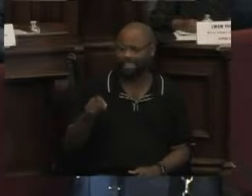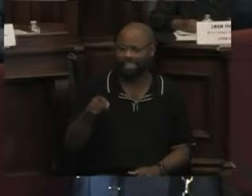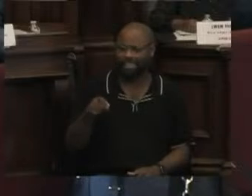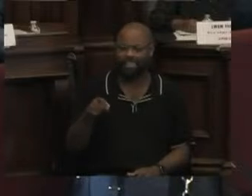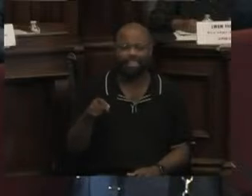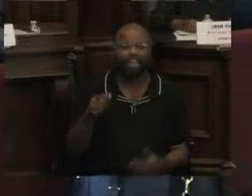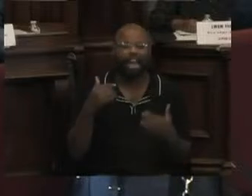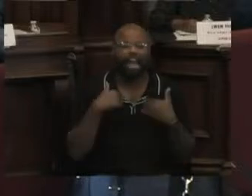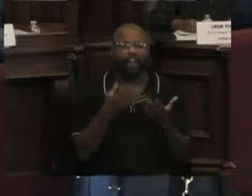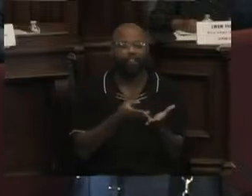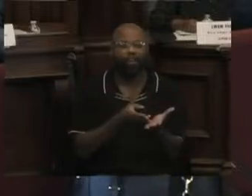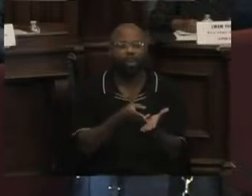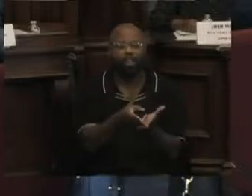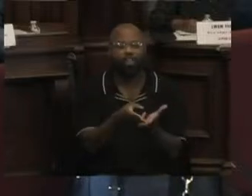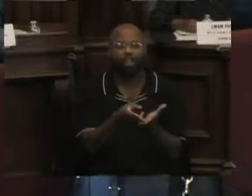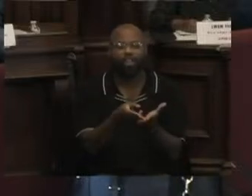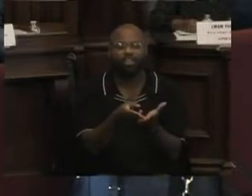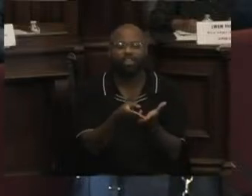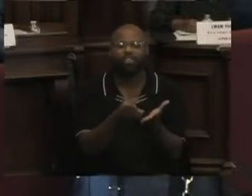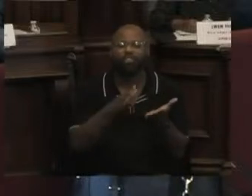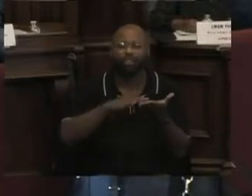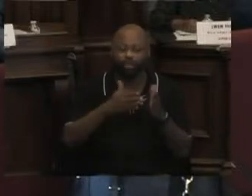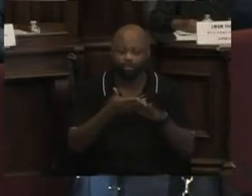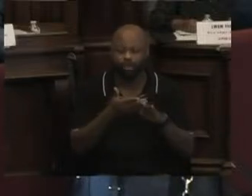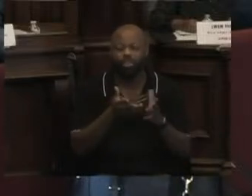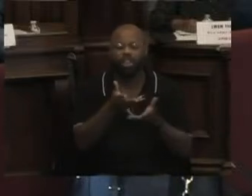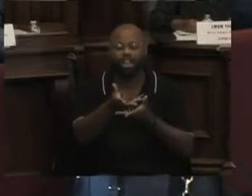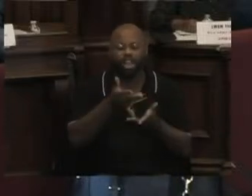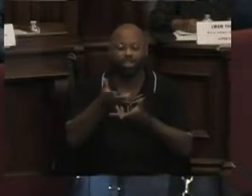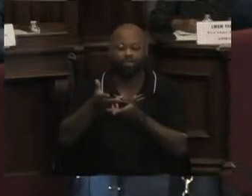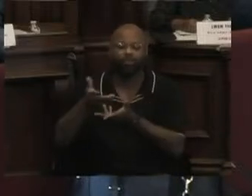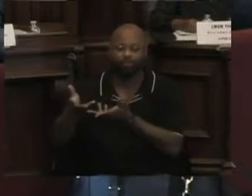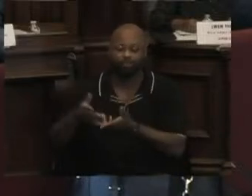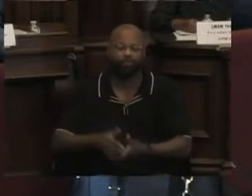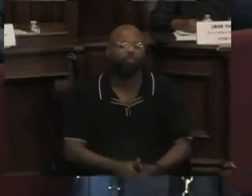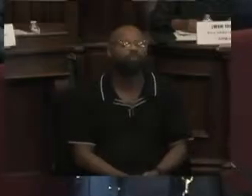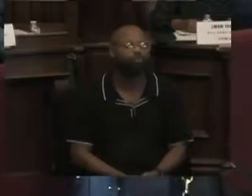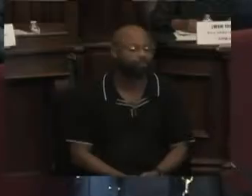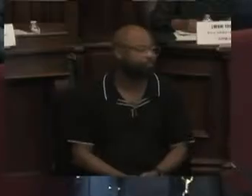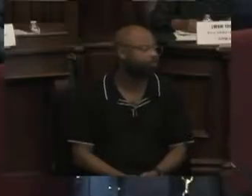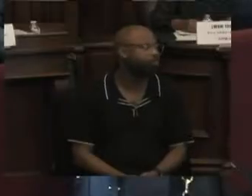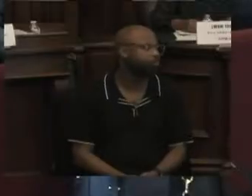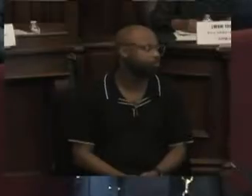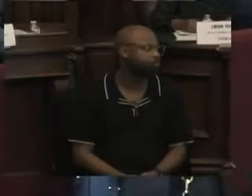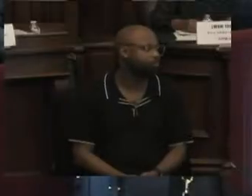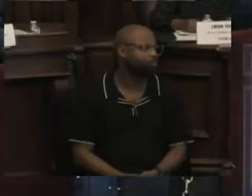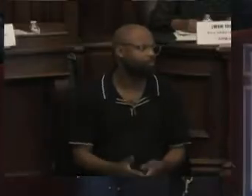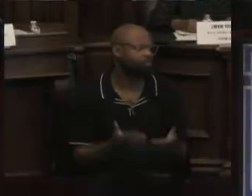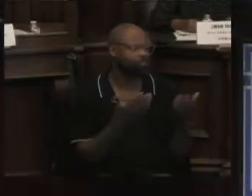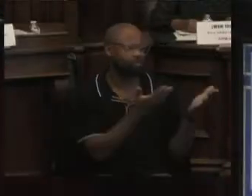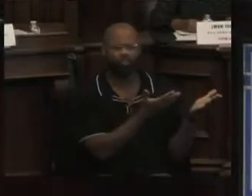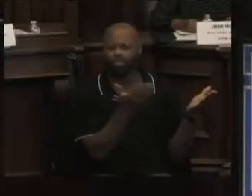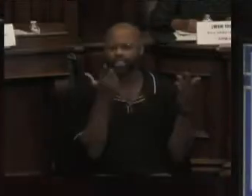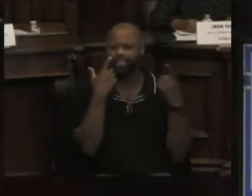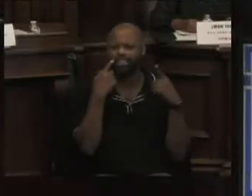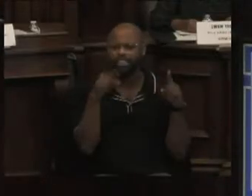reiterated and was a focus that we have to have. We have to